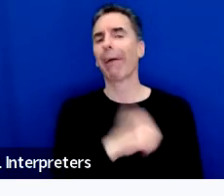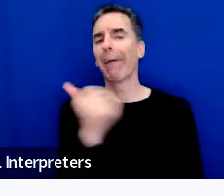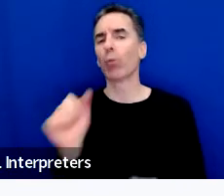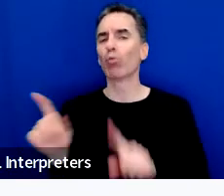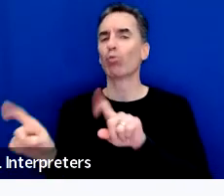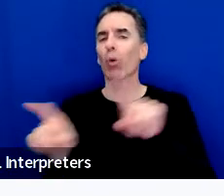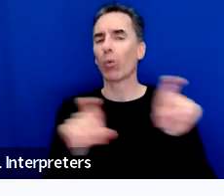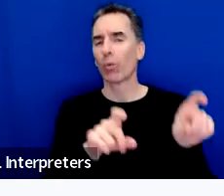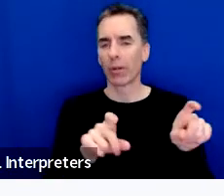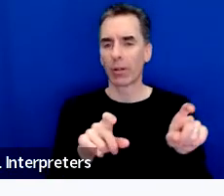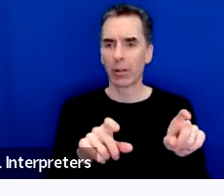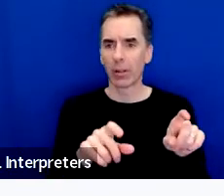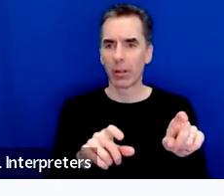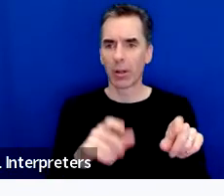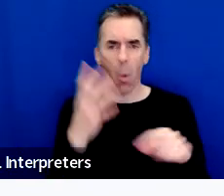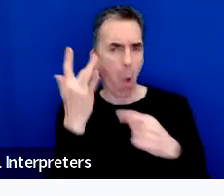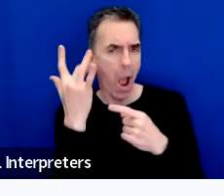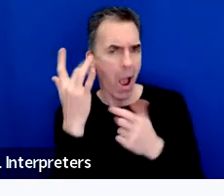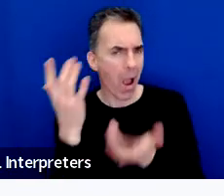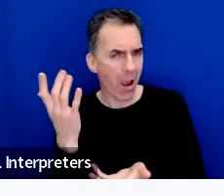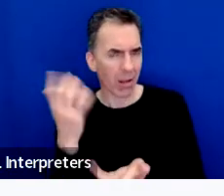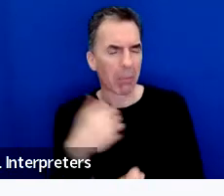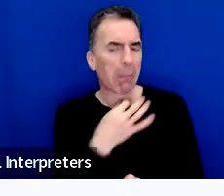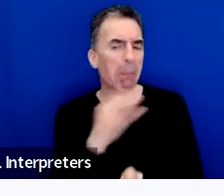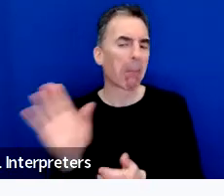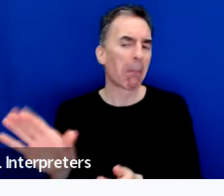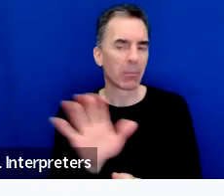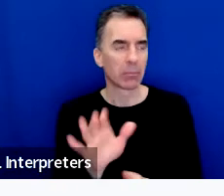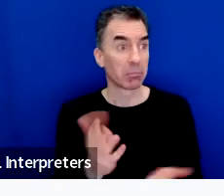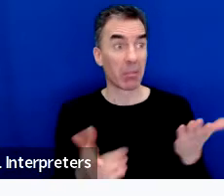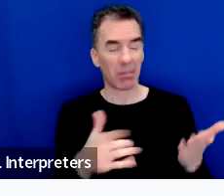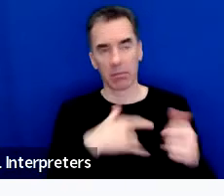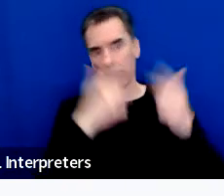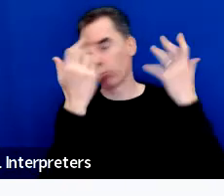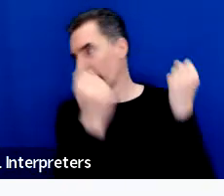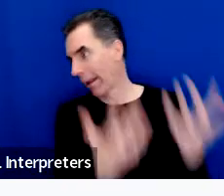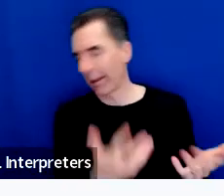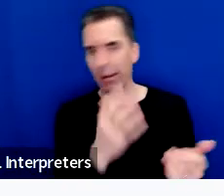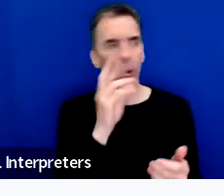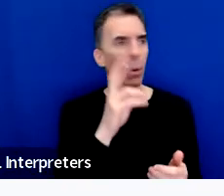whether it's like you know, there's, there's too many or you haven't been able to find something that you're looking for.